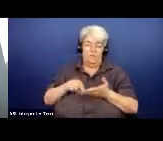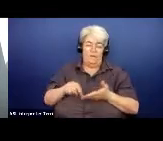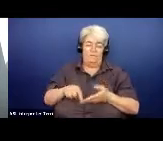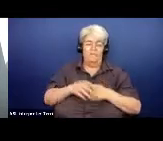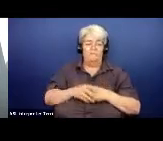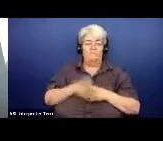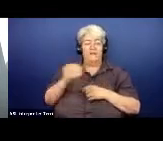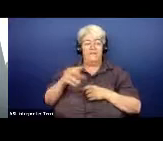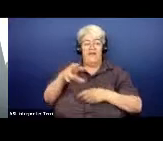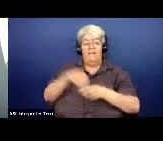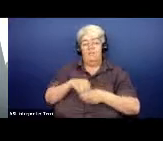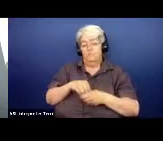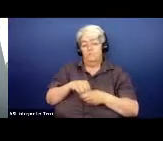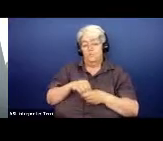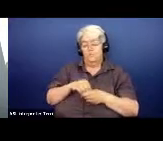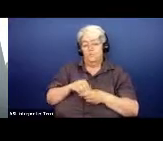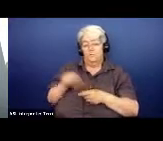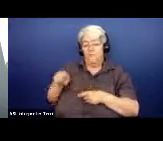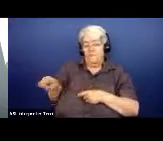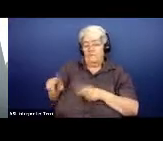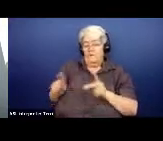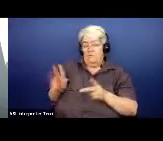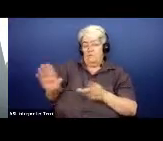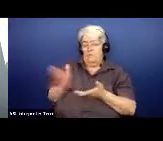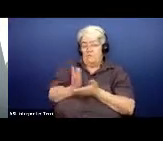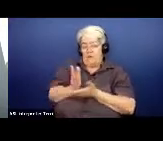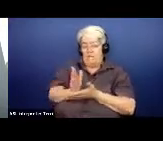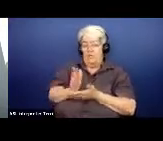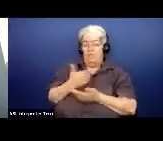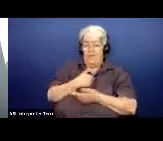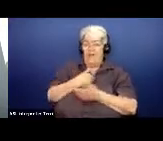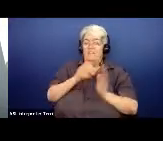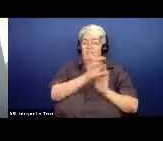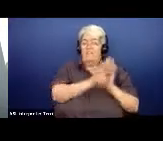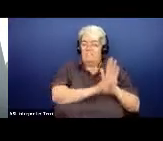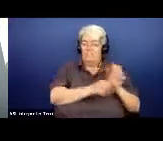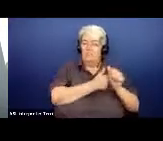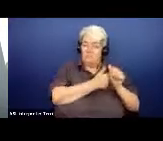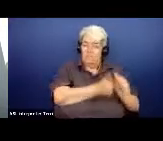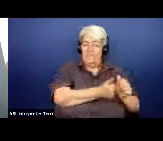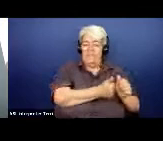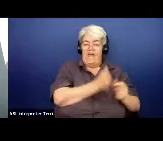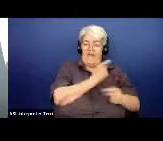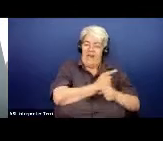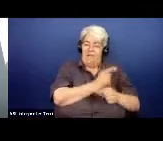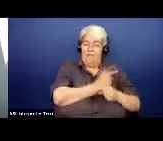includes the right to adequate and mental health care when you are in an institution.